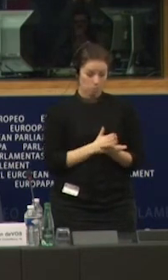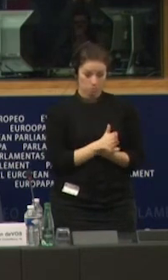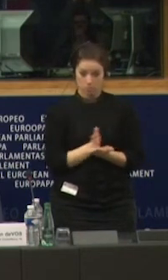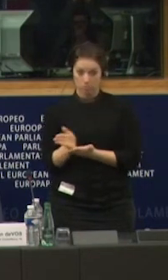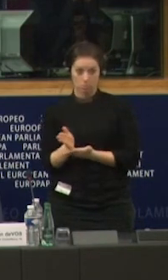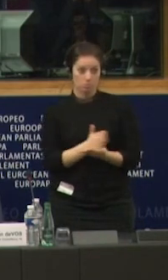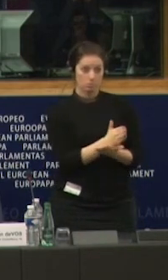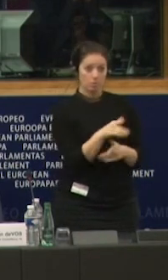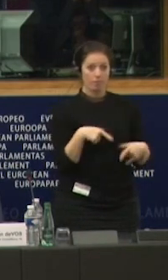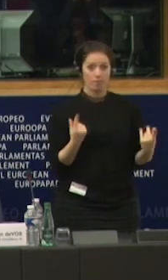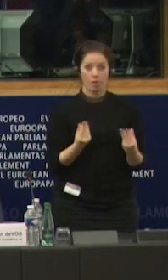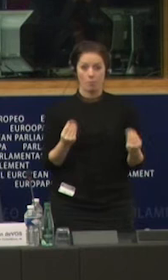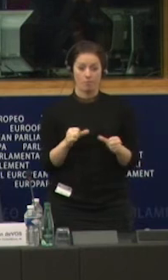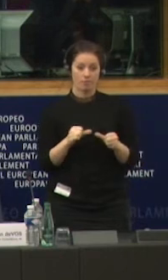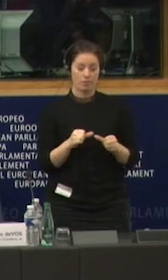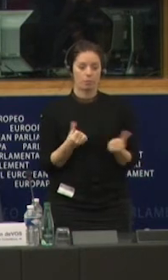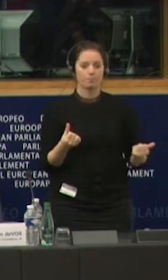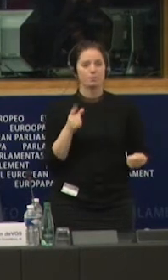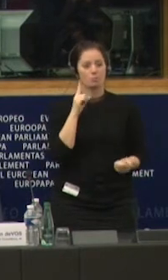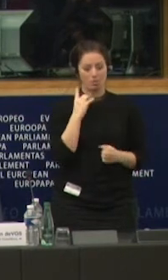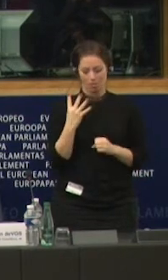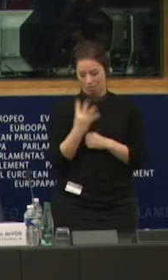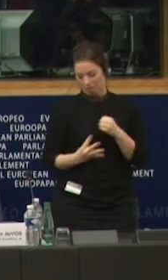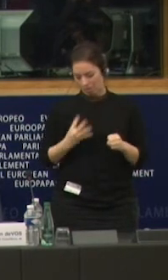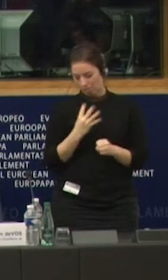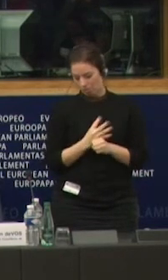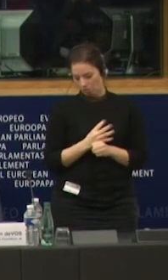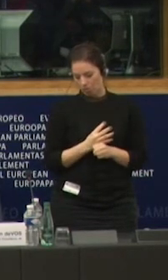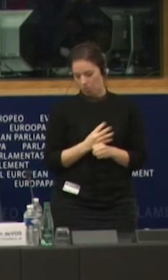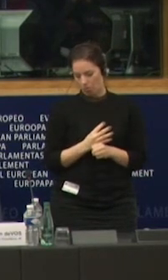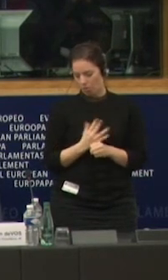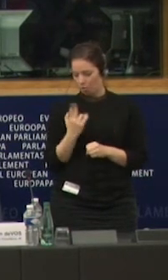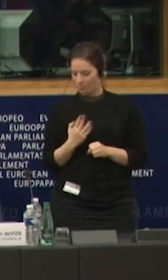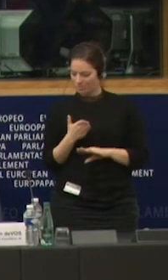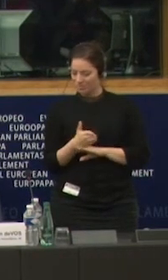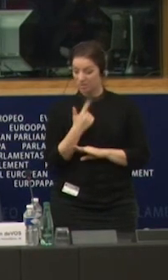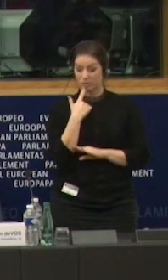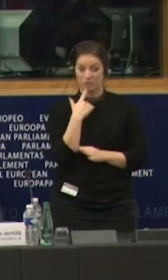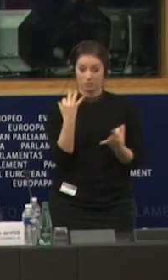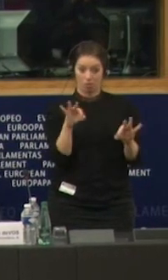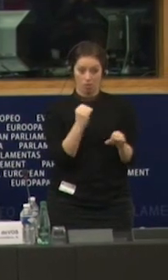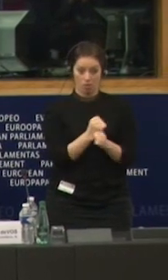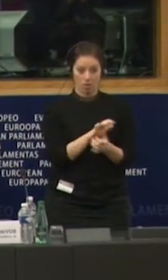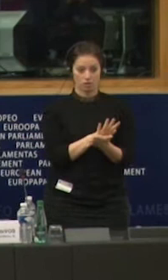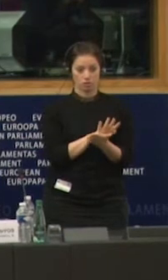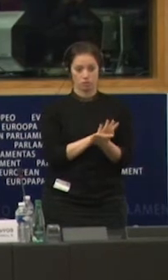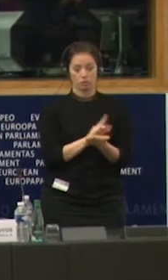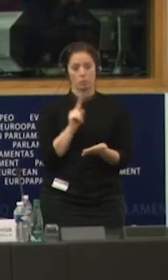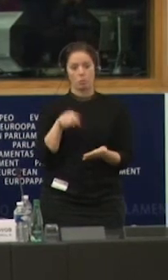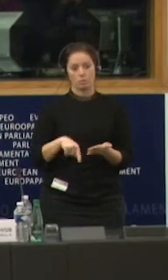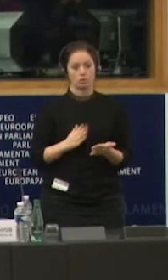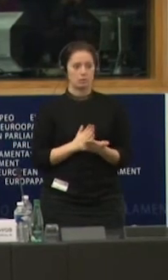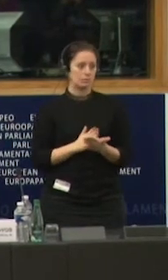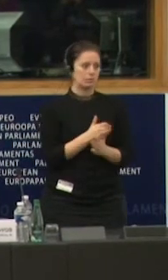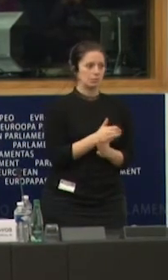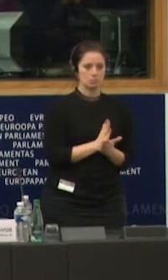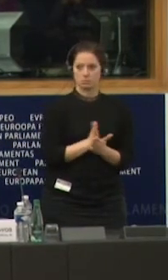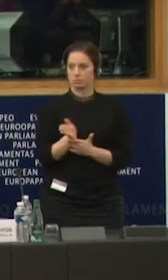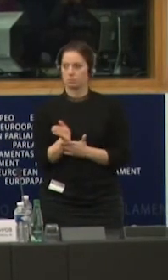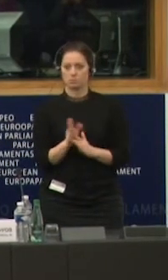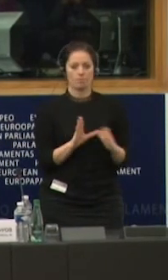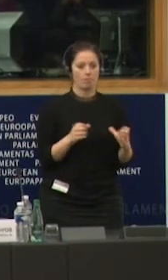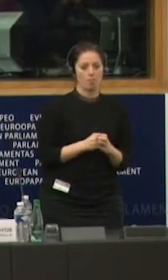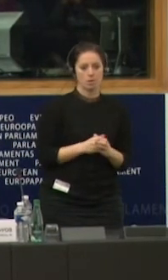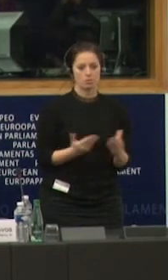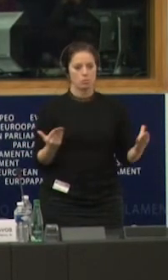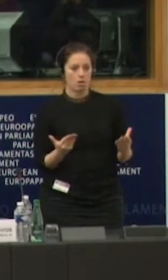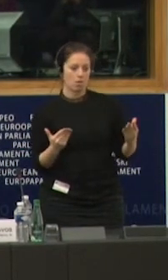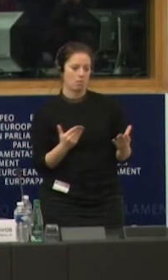the rest of their life. Compulsory schooling in Ausdia lasts 9 years. Most young people have to make a decision after that period.